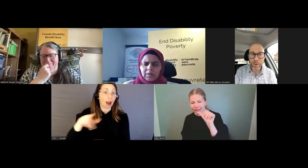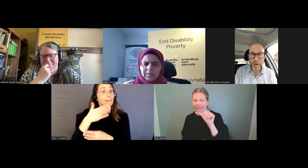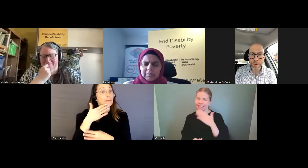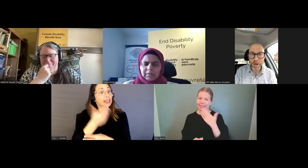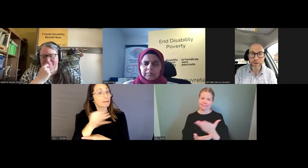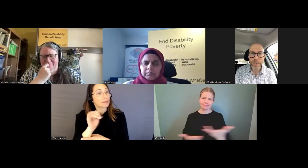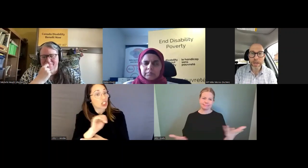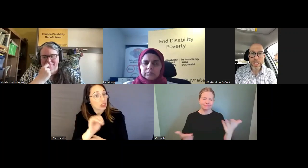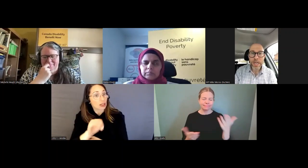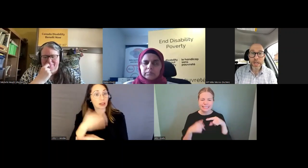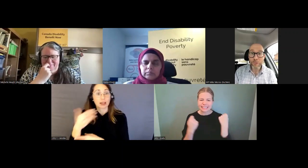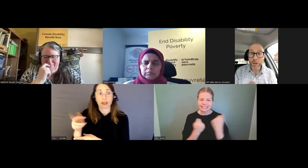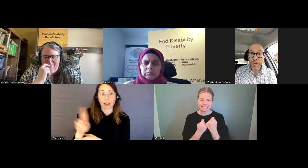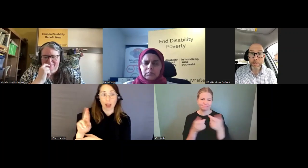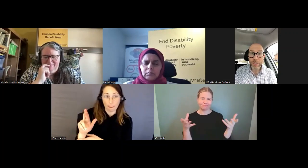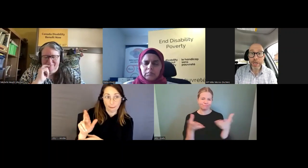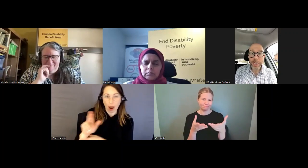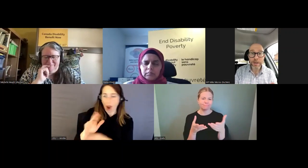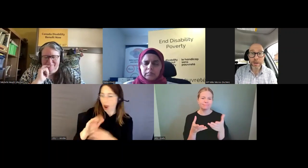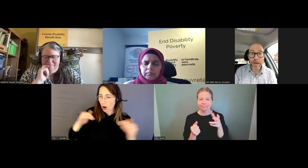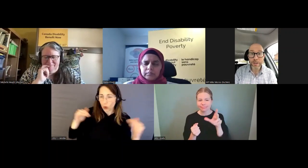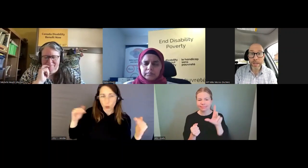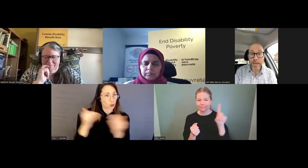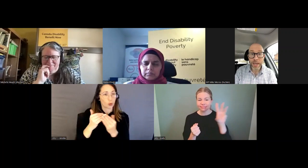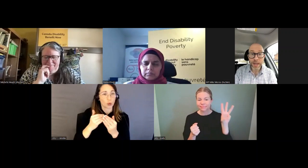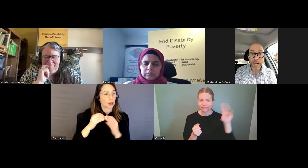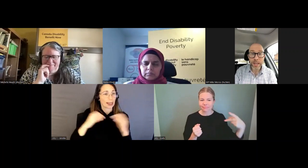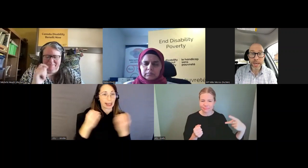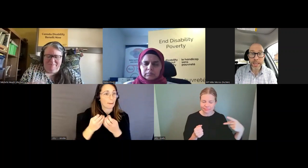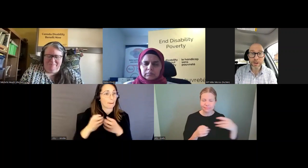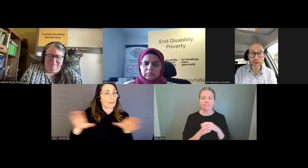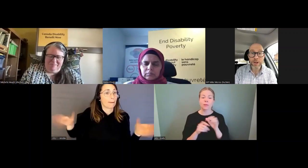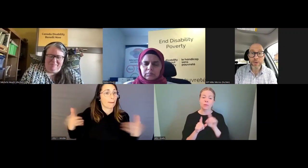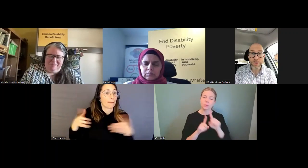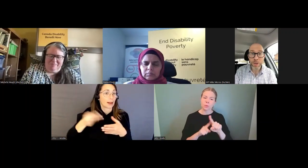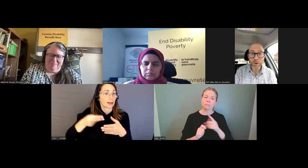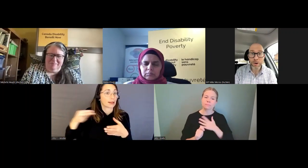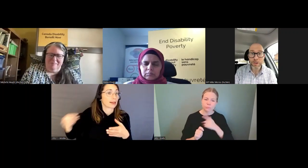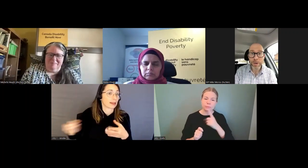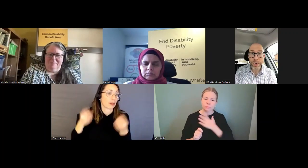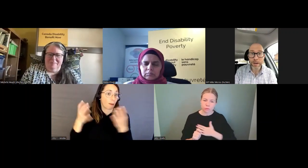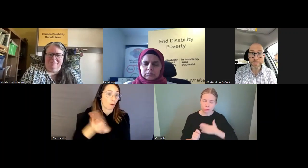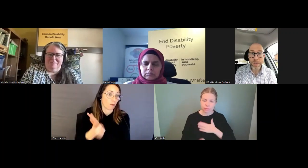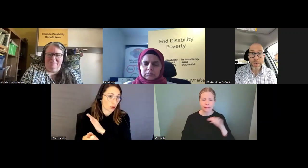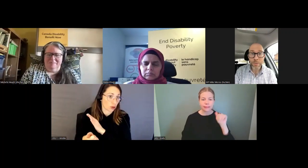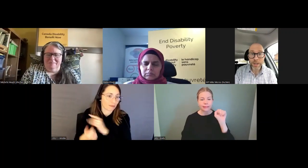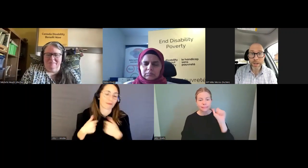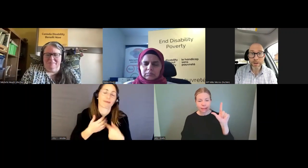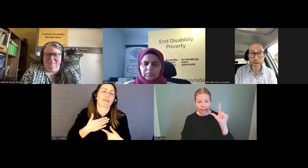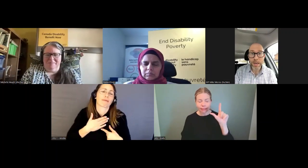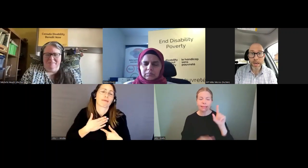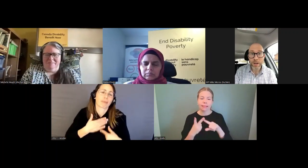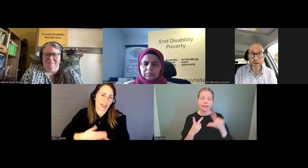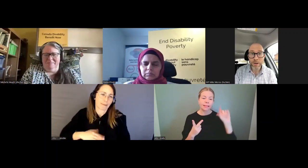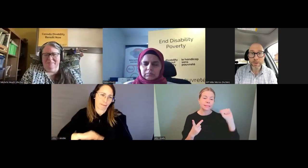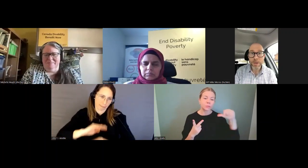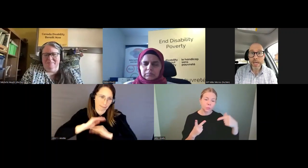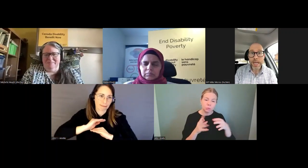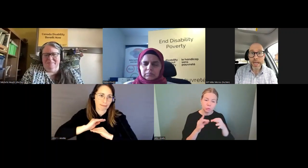POVERTY. REALLY APPRECIATE THE ASL AND LSQ INTERPRETERS THAT WE HAVE WITH US TODAY ALSO AND TO ALL